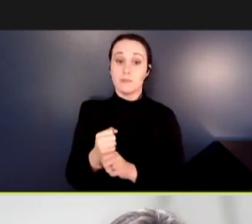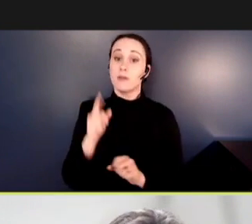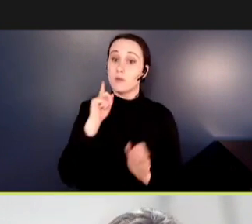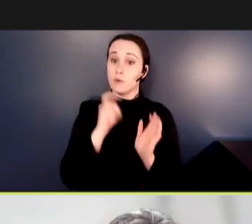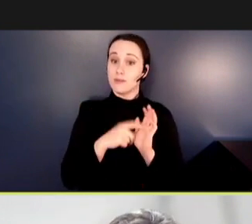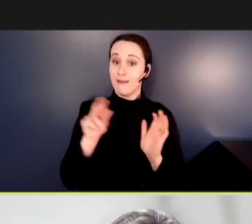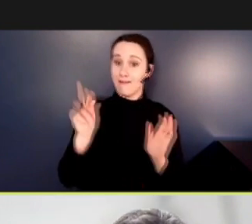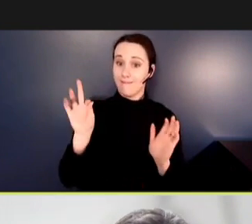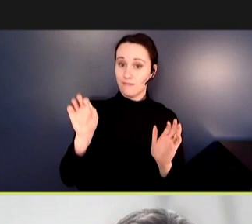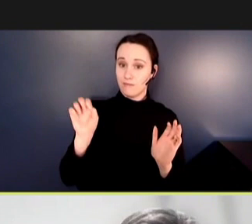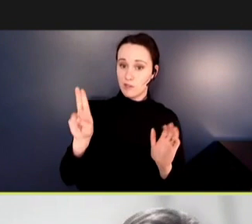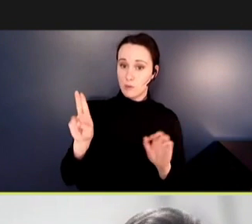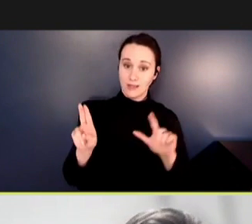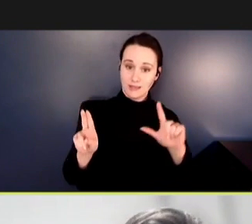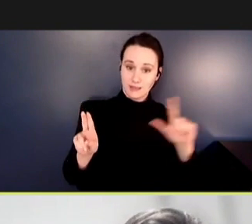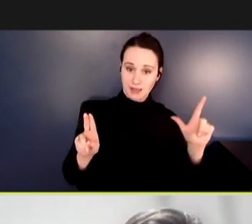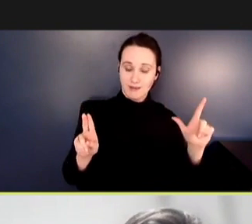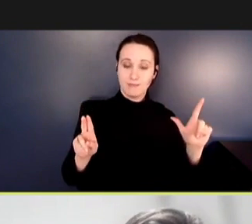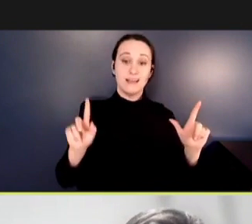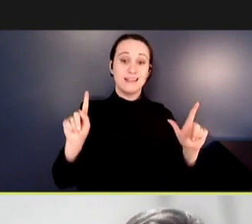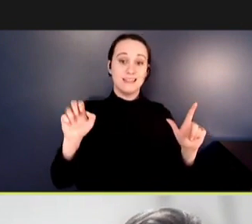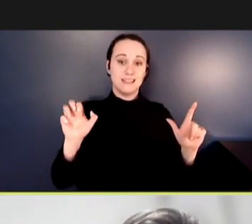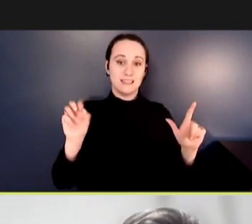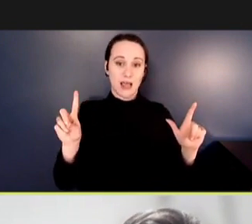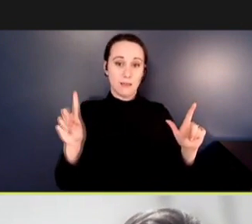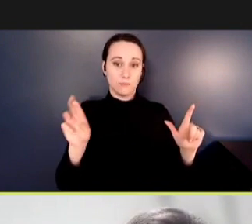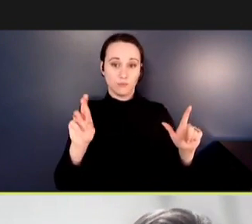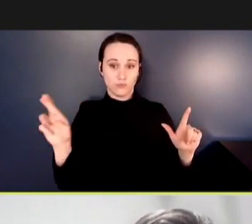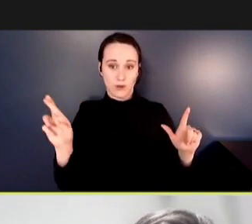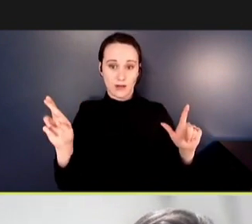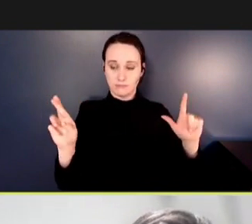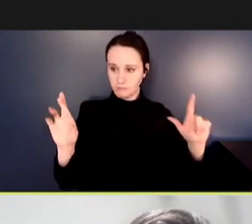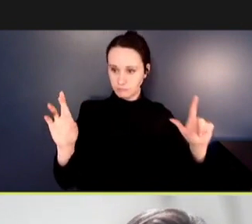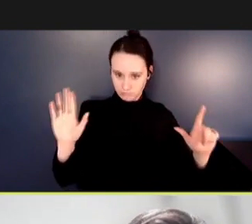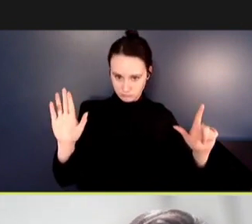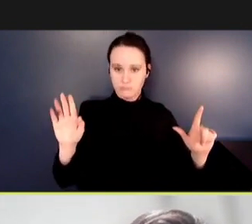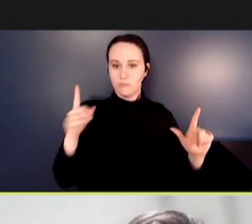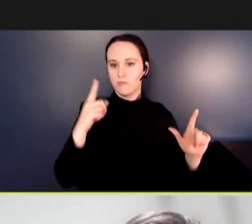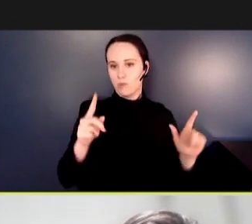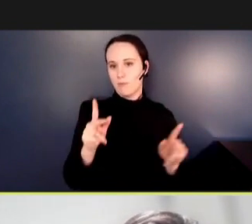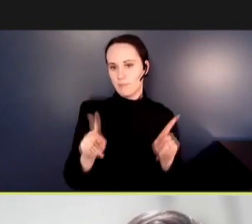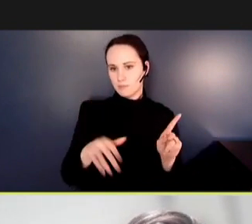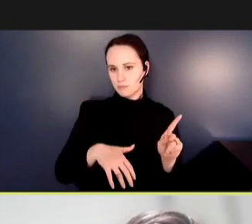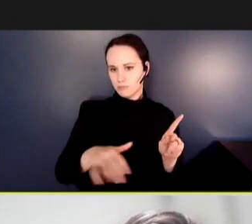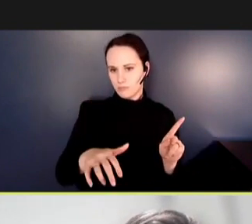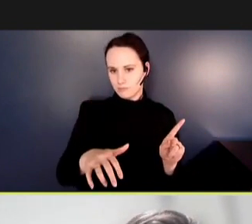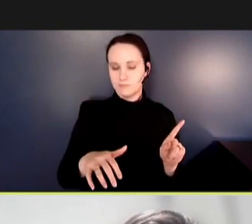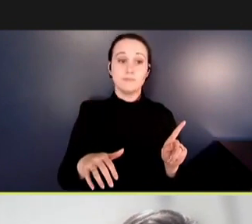the Tdap vaccine on the right as given to pregnant individuals. And you can see here, for example,